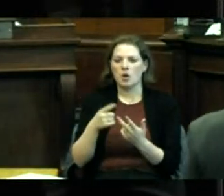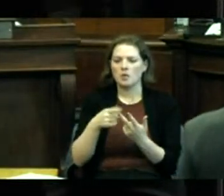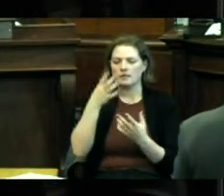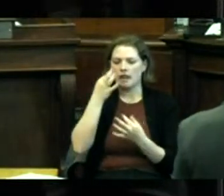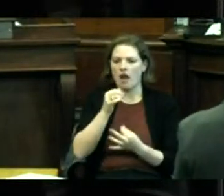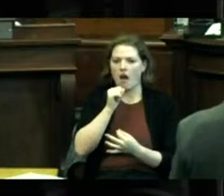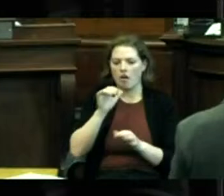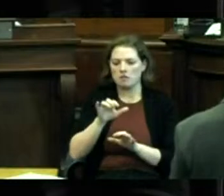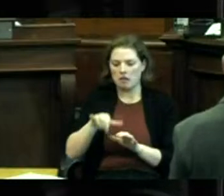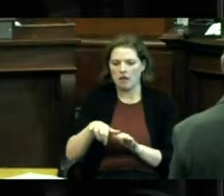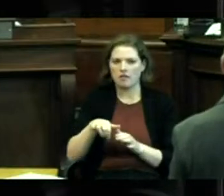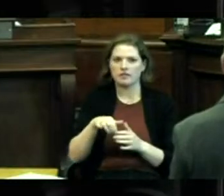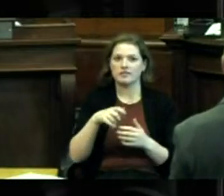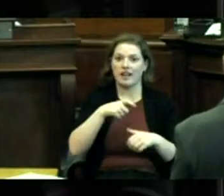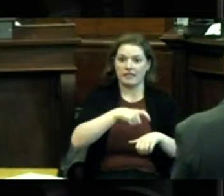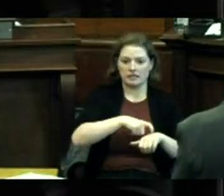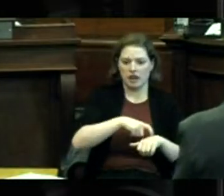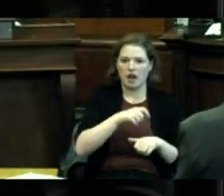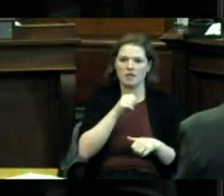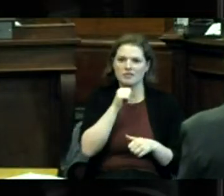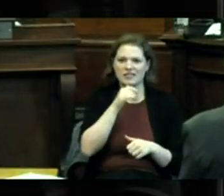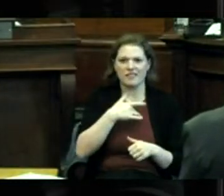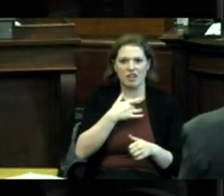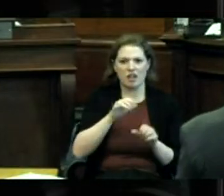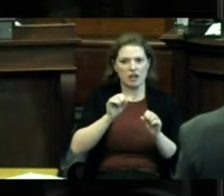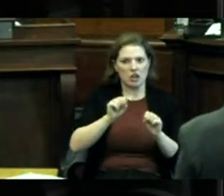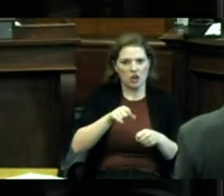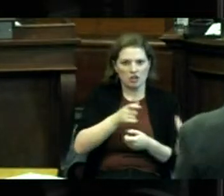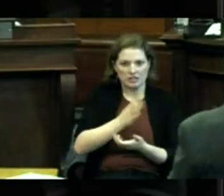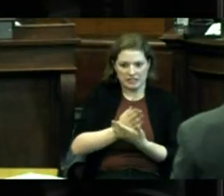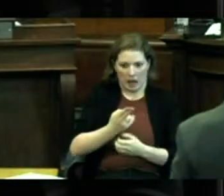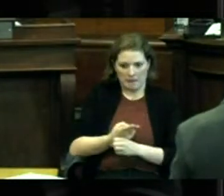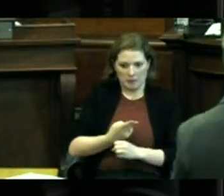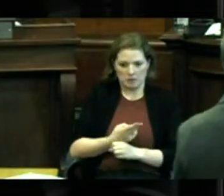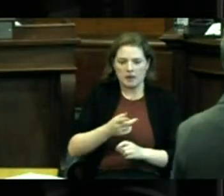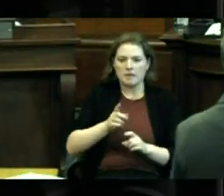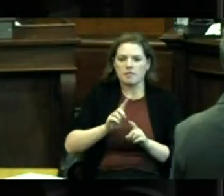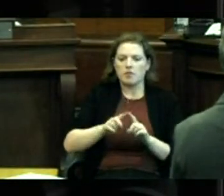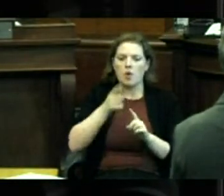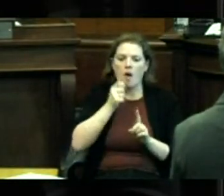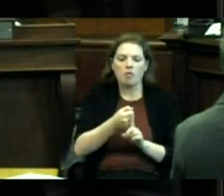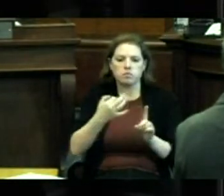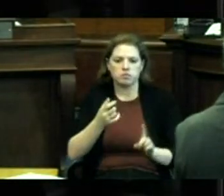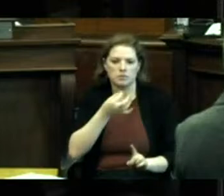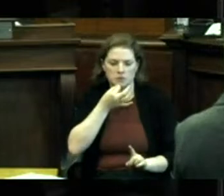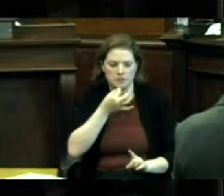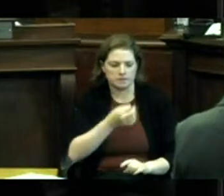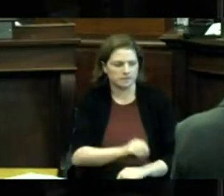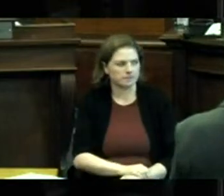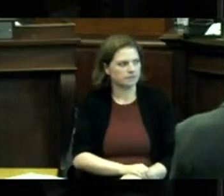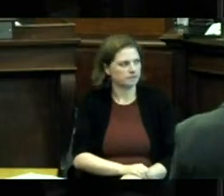to decommission the reservoir. And you can see there extend bilateral compliance agreement that's crossed out because we